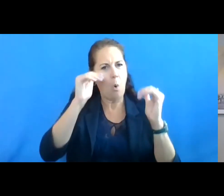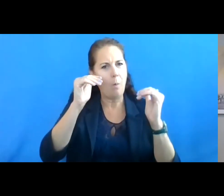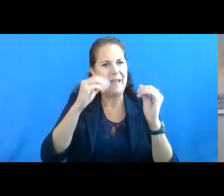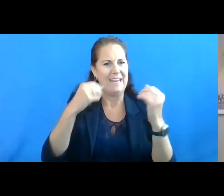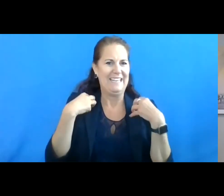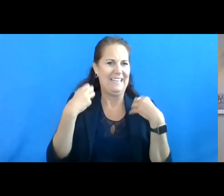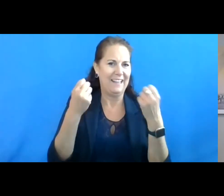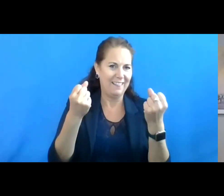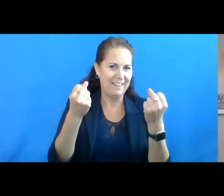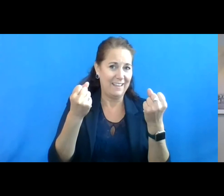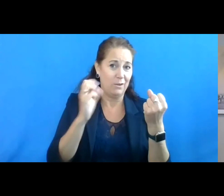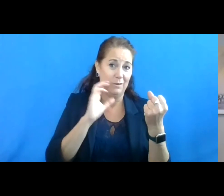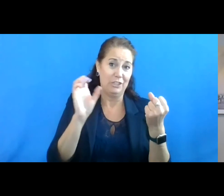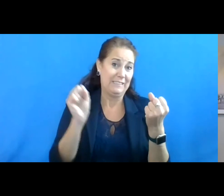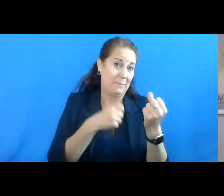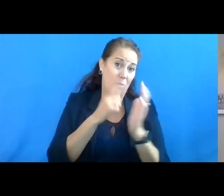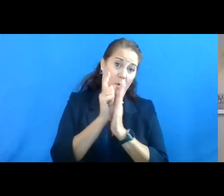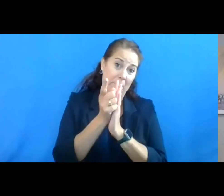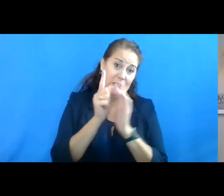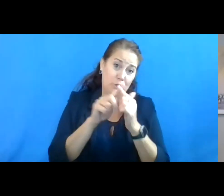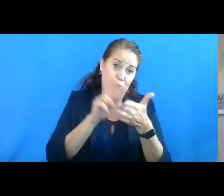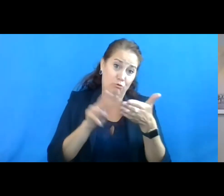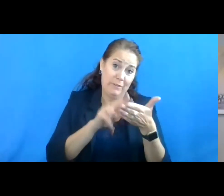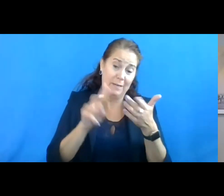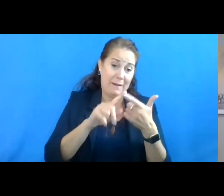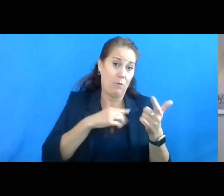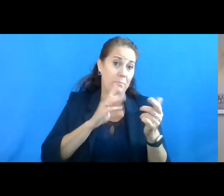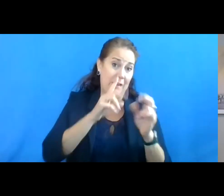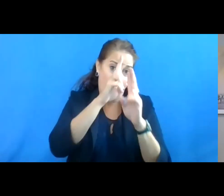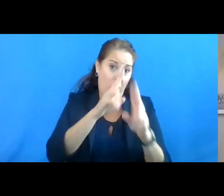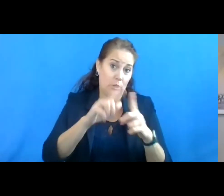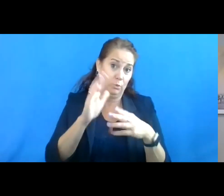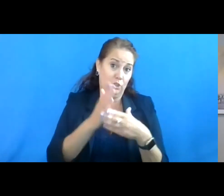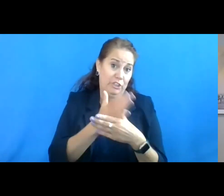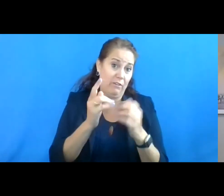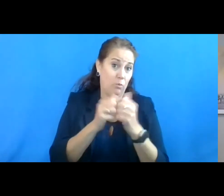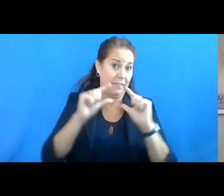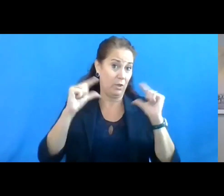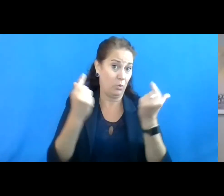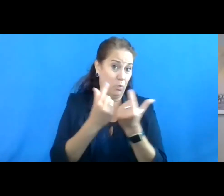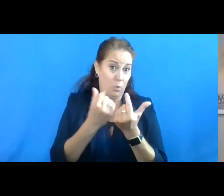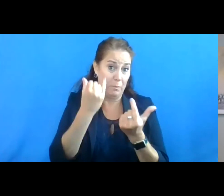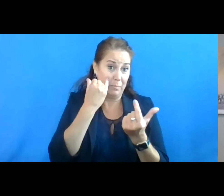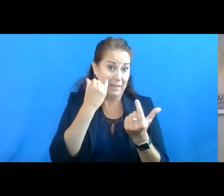It’ll take a minute to read, but I would feel honored to share it with the group if it's okay.